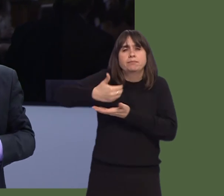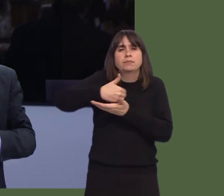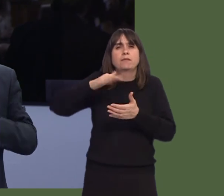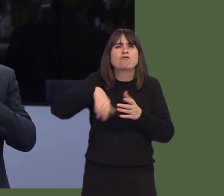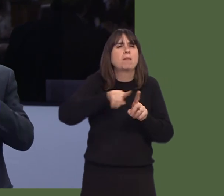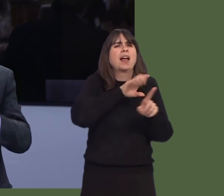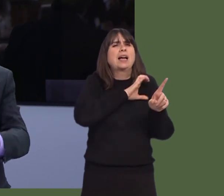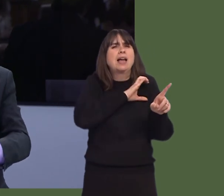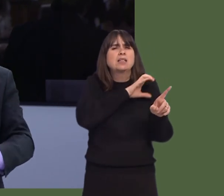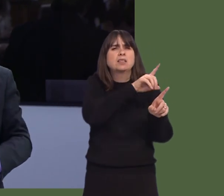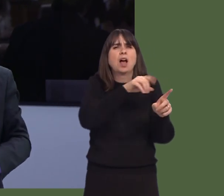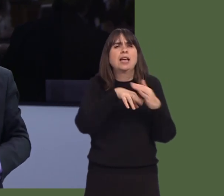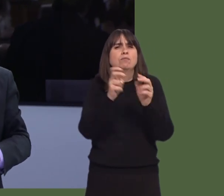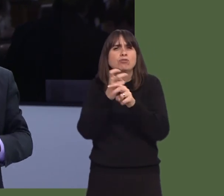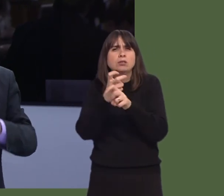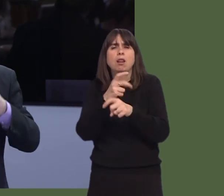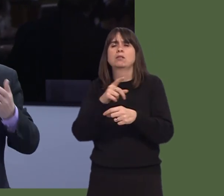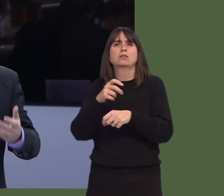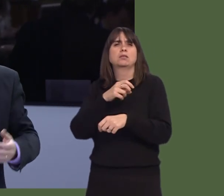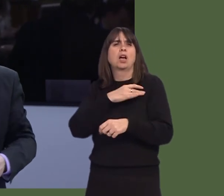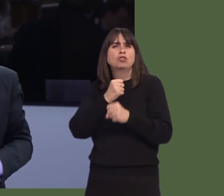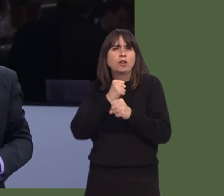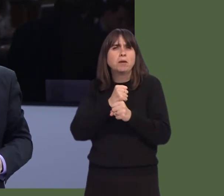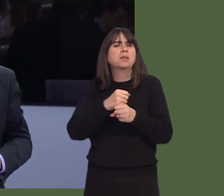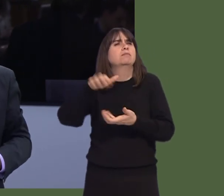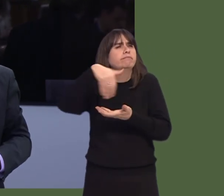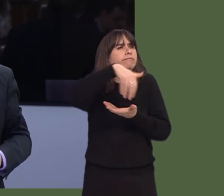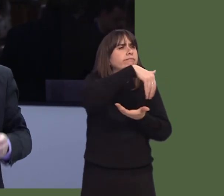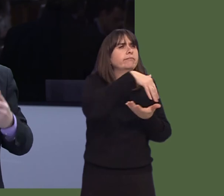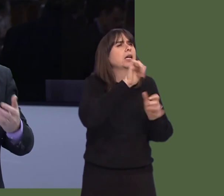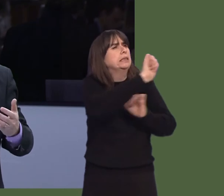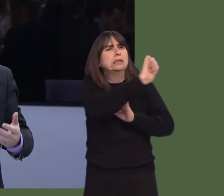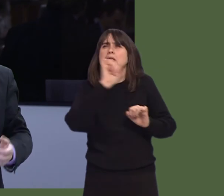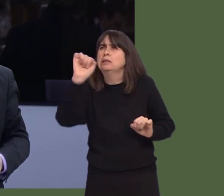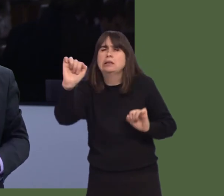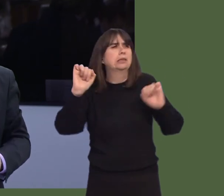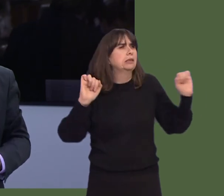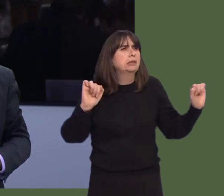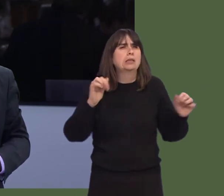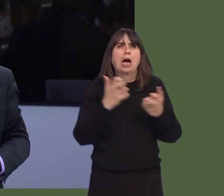for Christians living in those nations where their right to change their religion and their